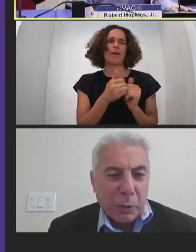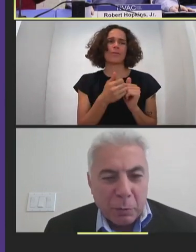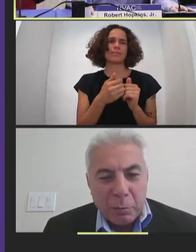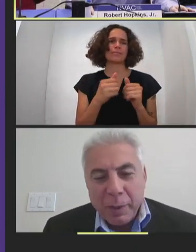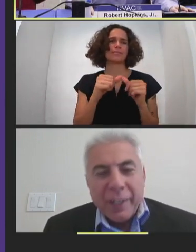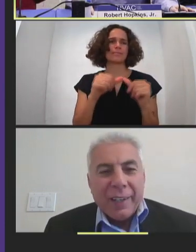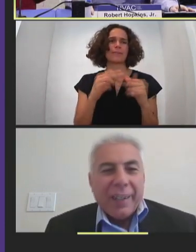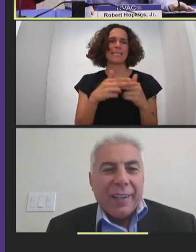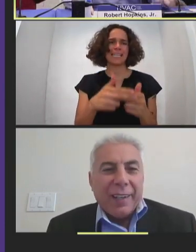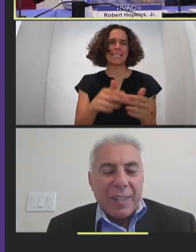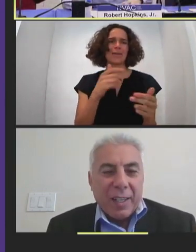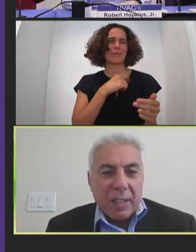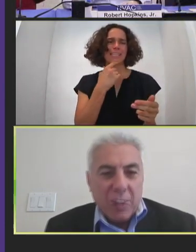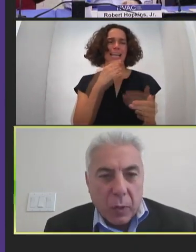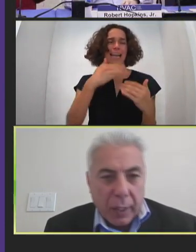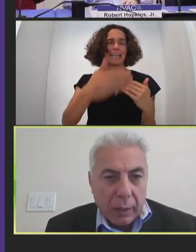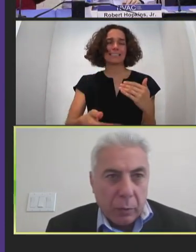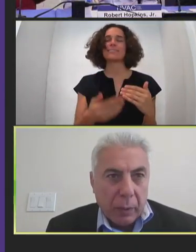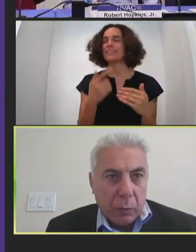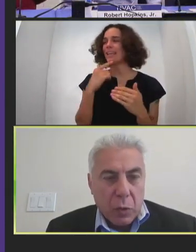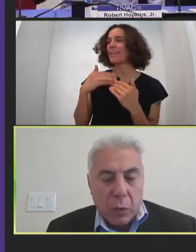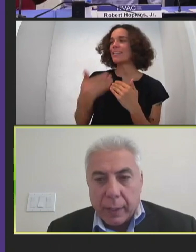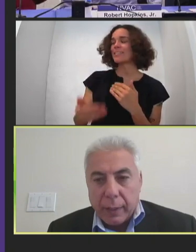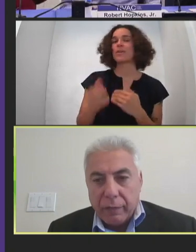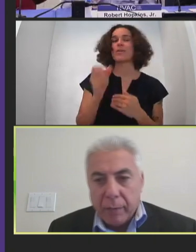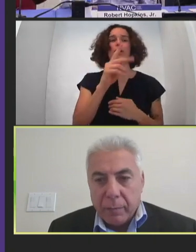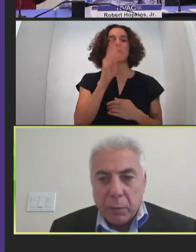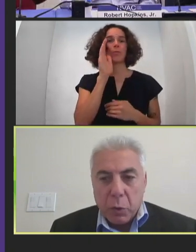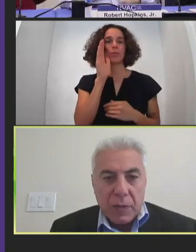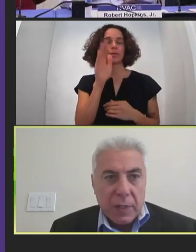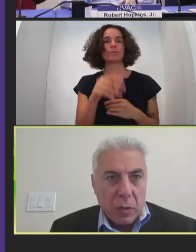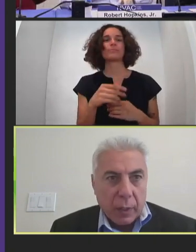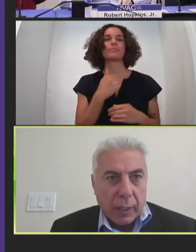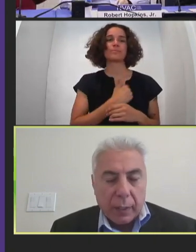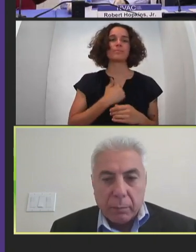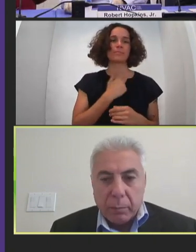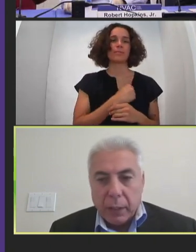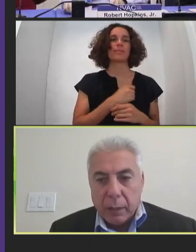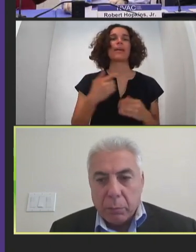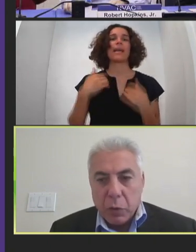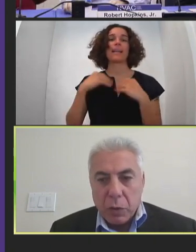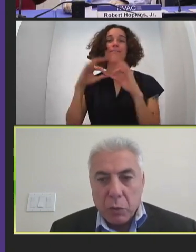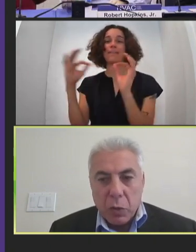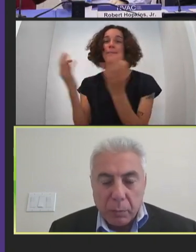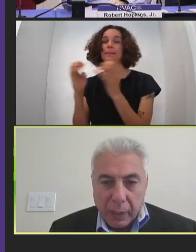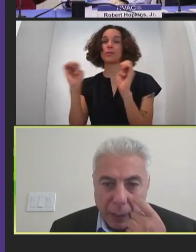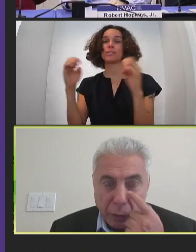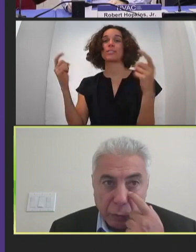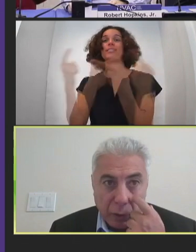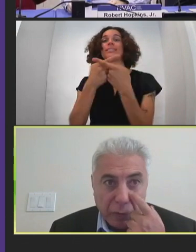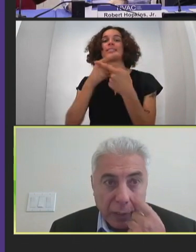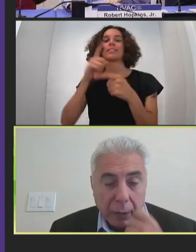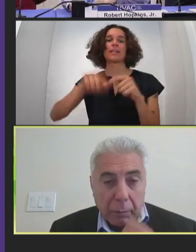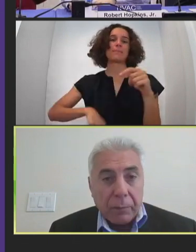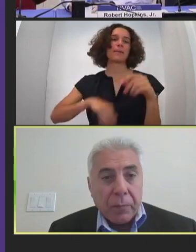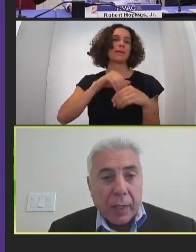Ali Mokdad: Will do. And sorry not to be with you. I had a family emergency, so I can't be in person with you. But thank you for inviting me.